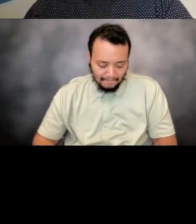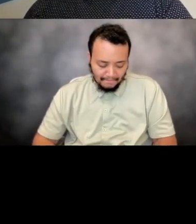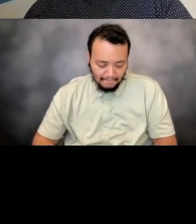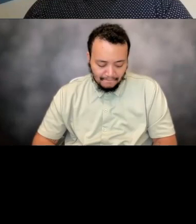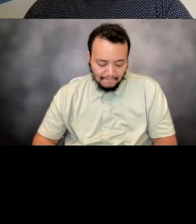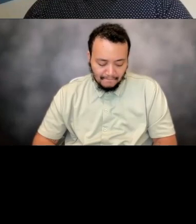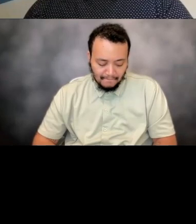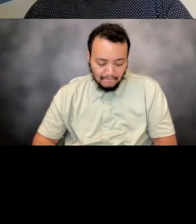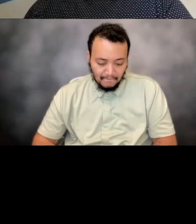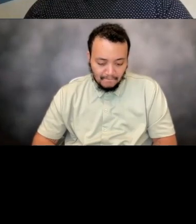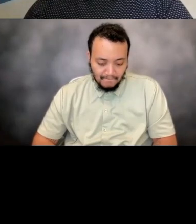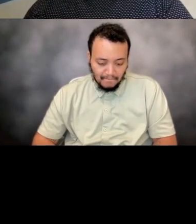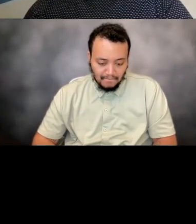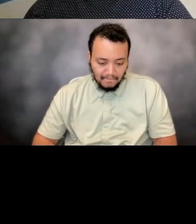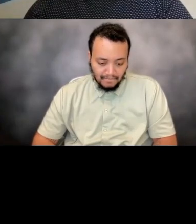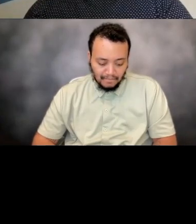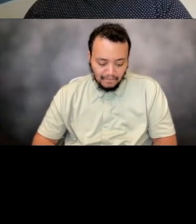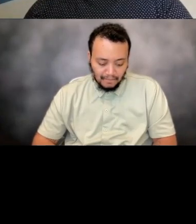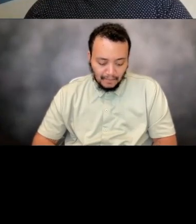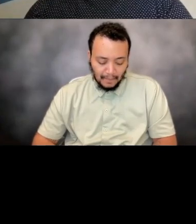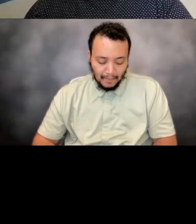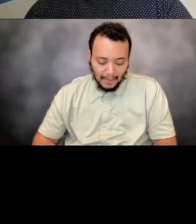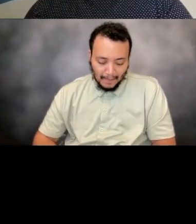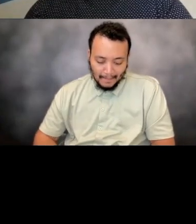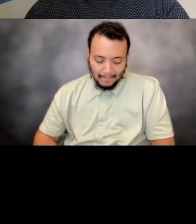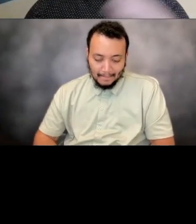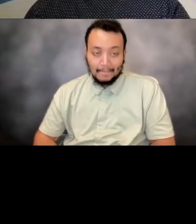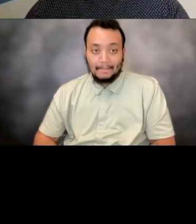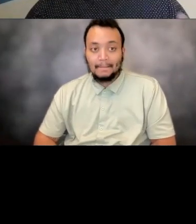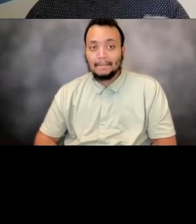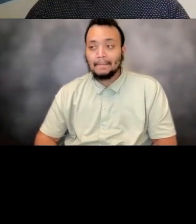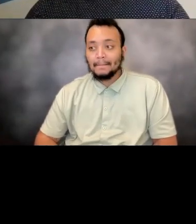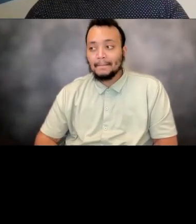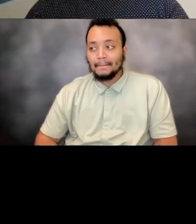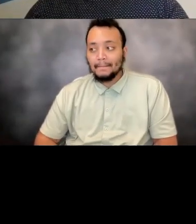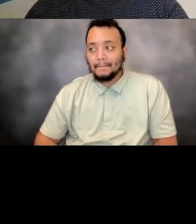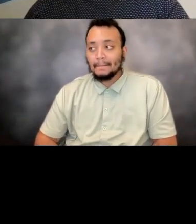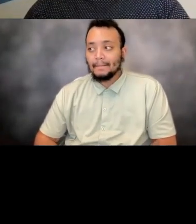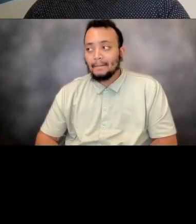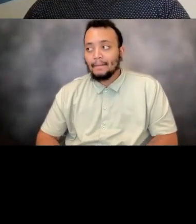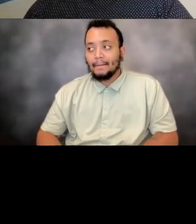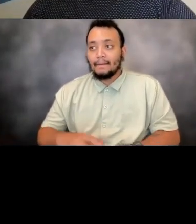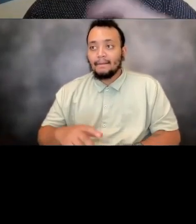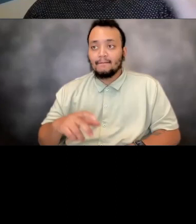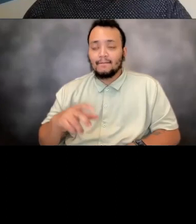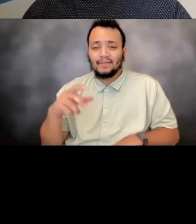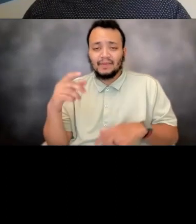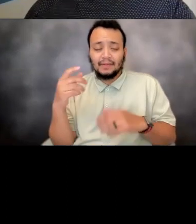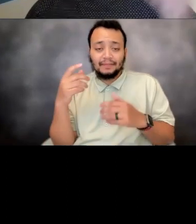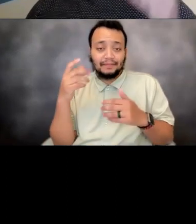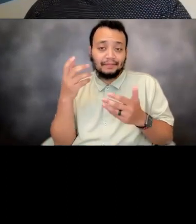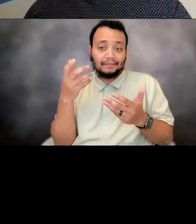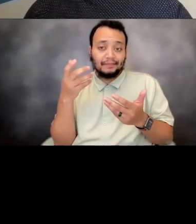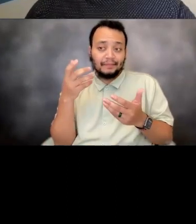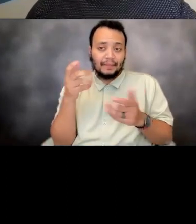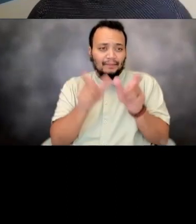And we also wanted to recognize throughout that people have multiple identities, so many people probably could have come